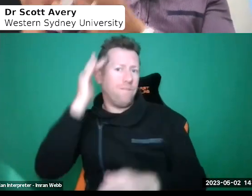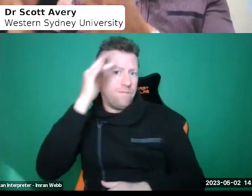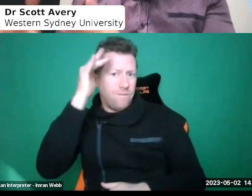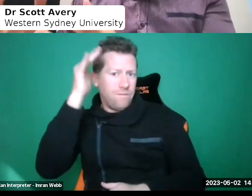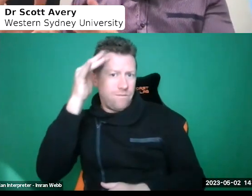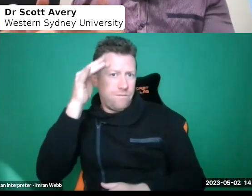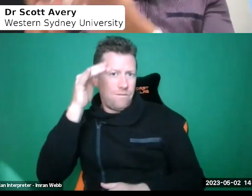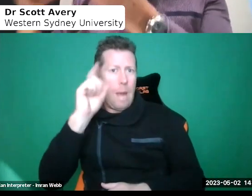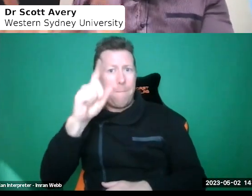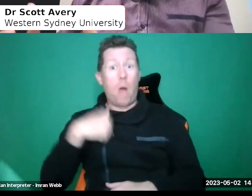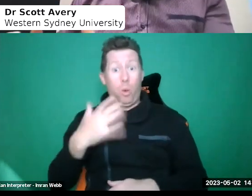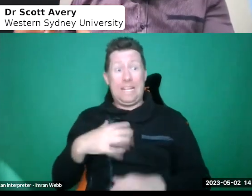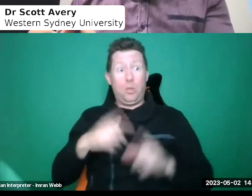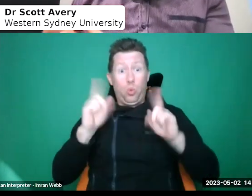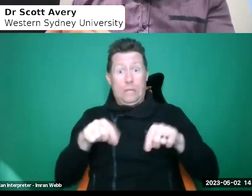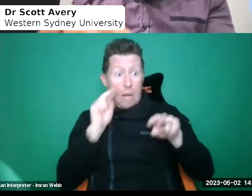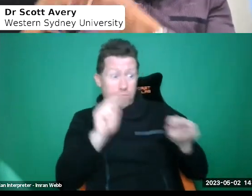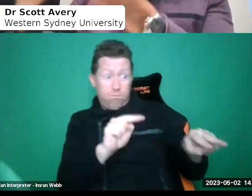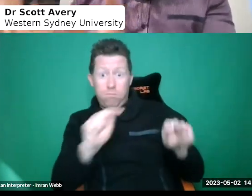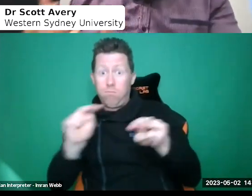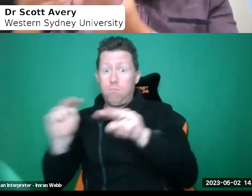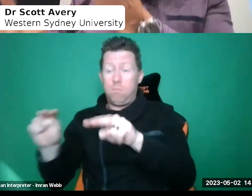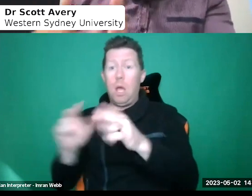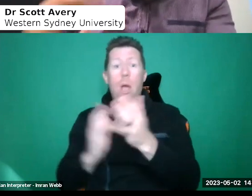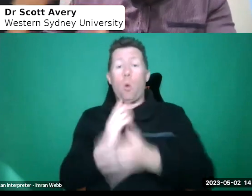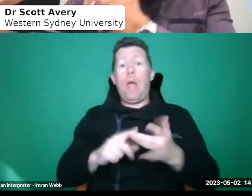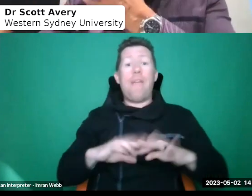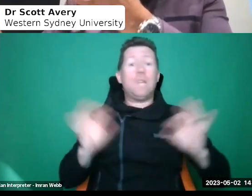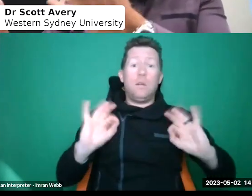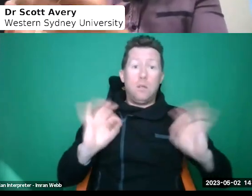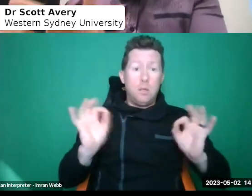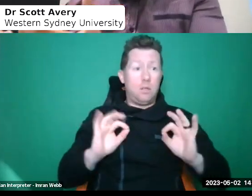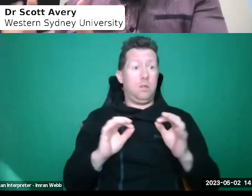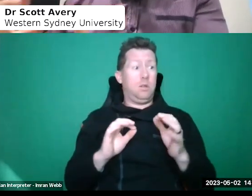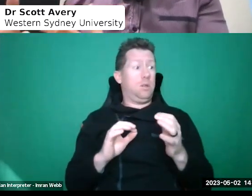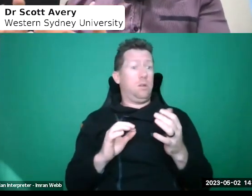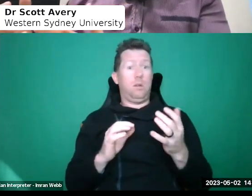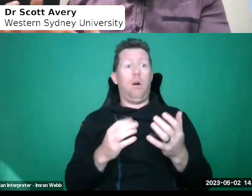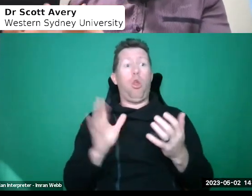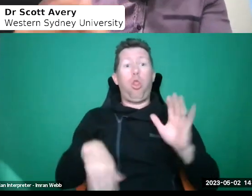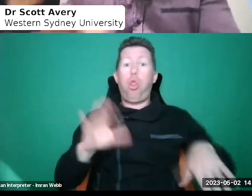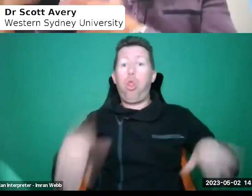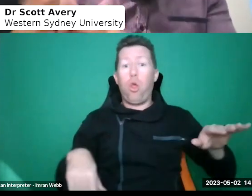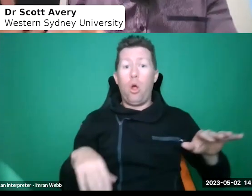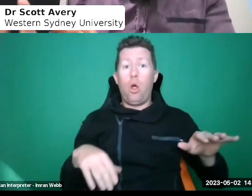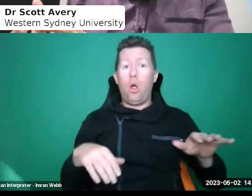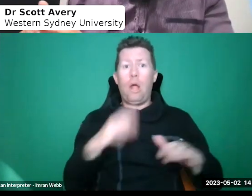provisioning that and looking out for that because unless we start collecting data and understanding what that looks like, we never get the programs.